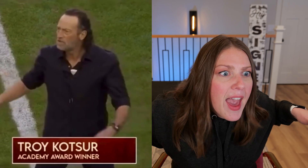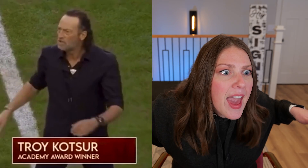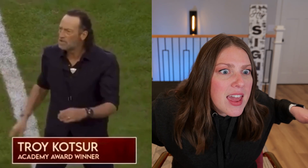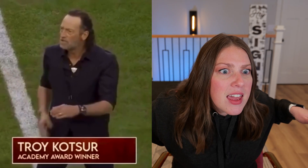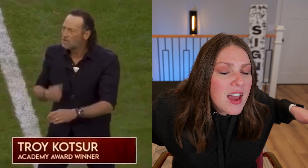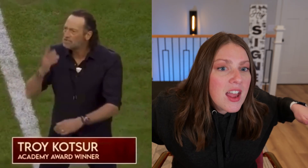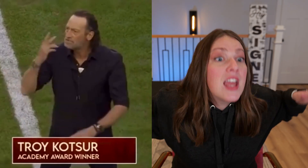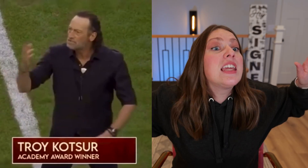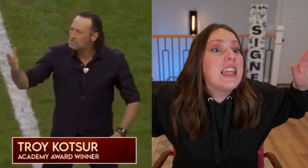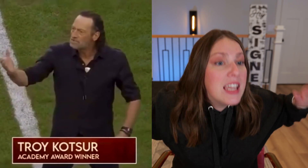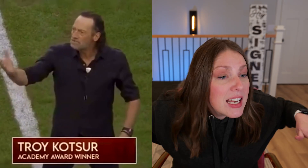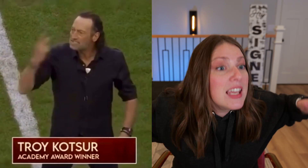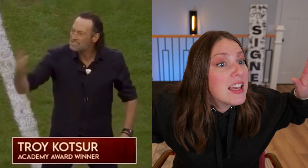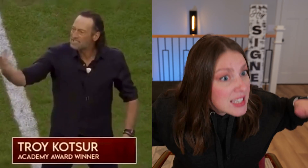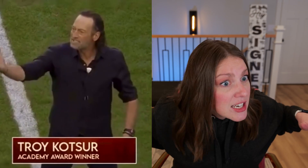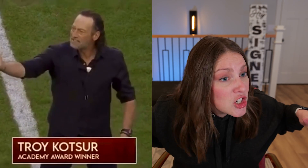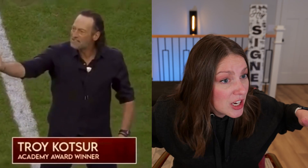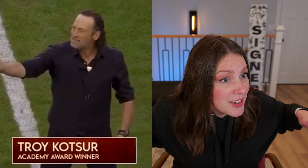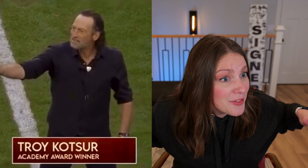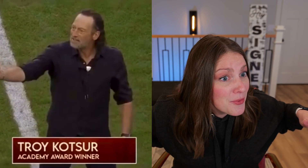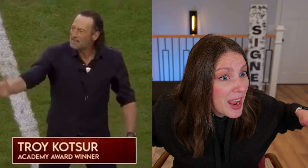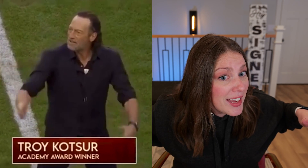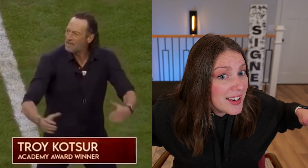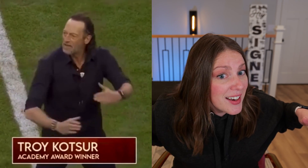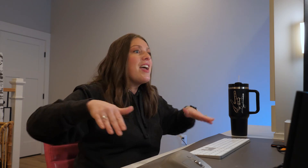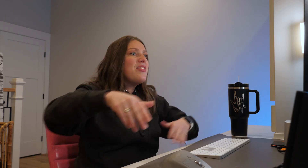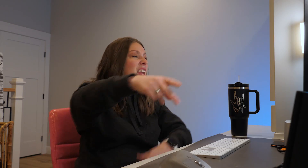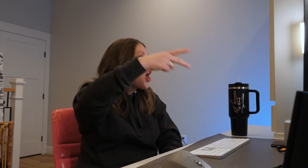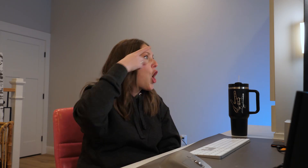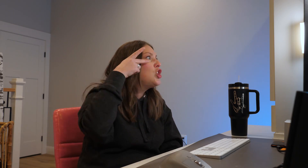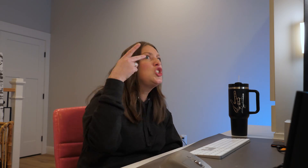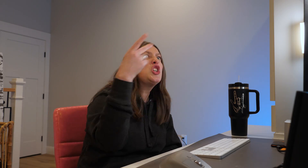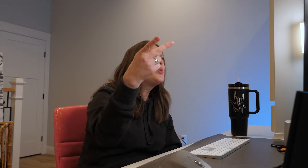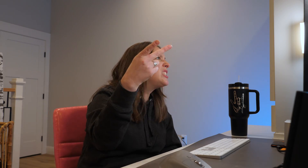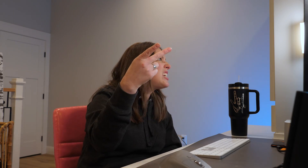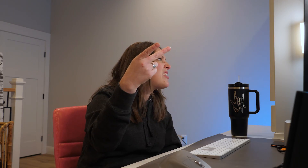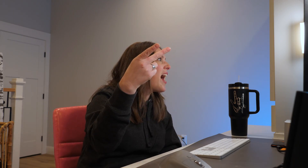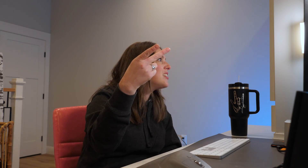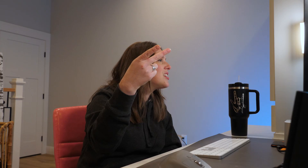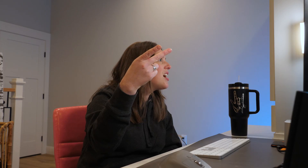Hey. Getting attention. Right. And then. Do you see that?